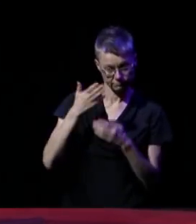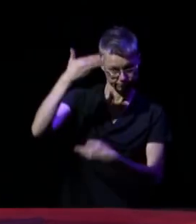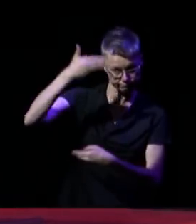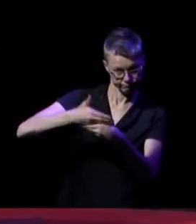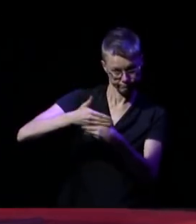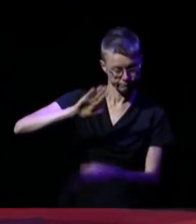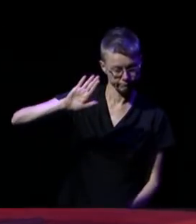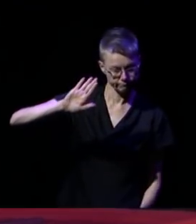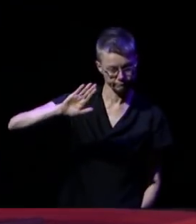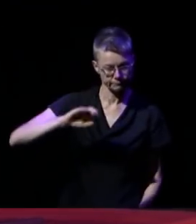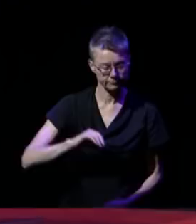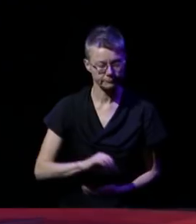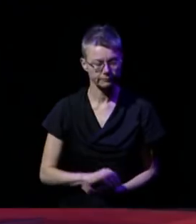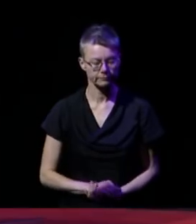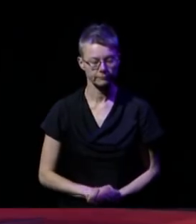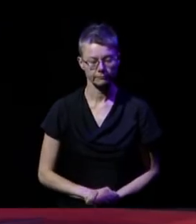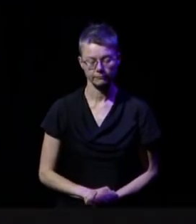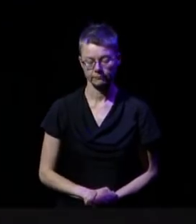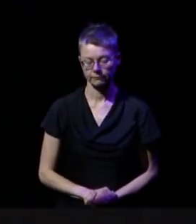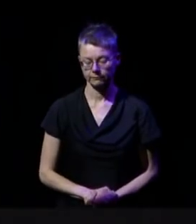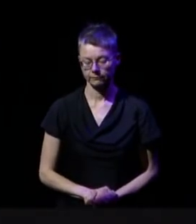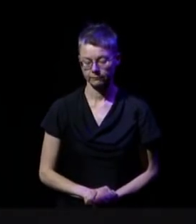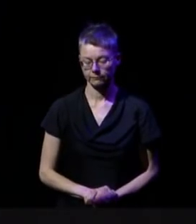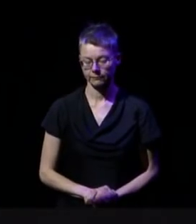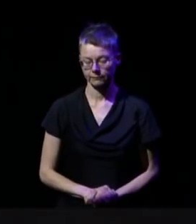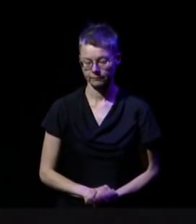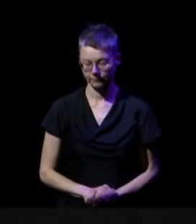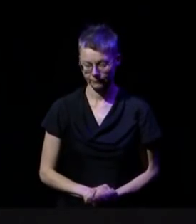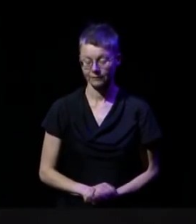So, yes, and that does connect with issues of agency